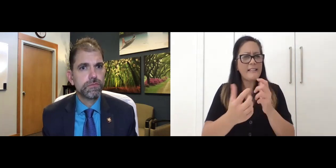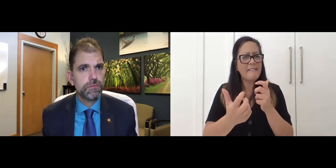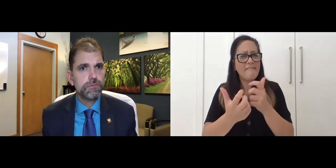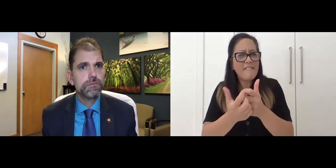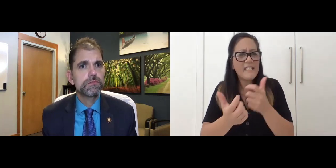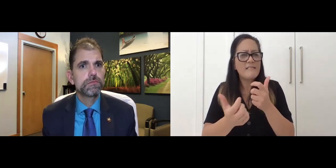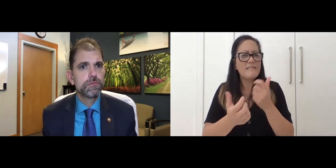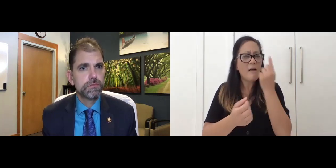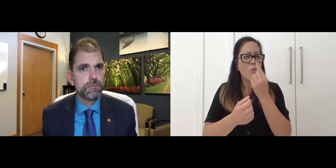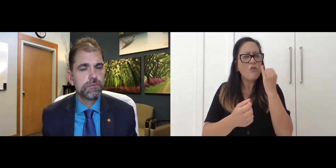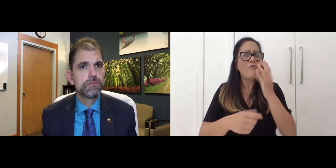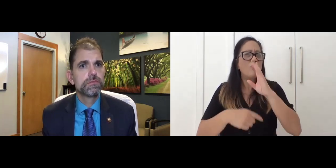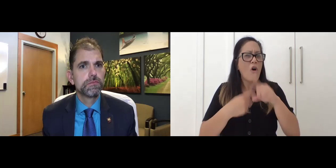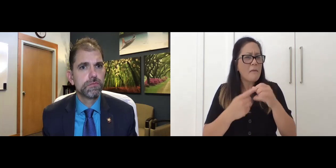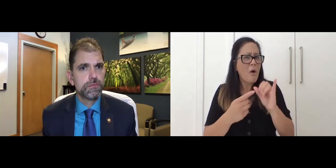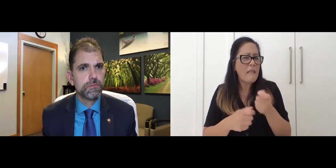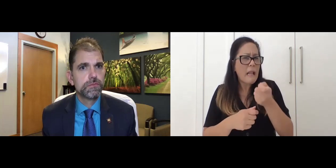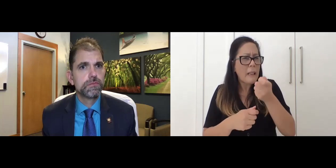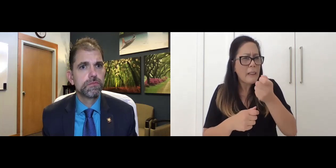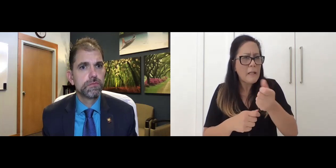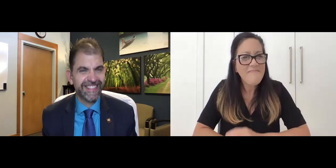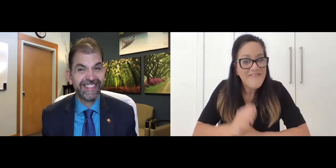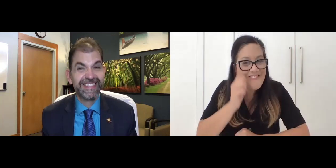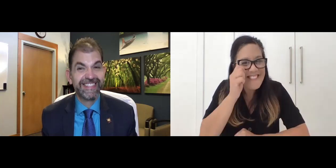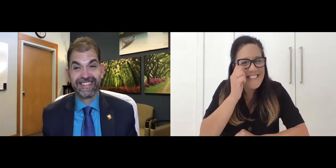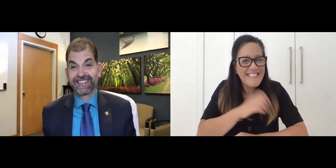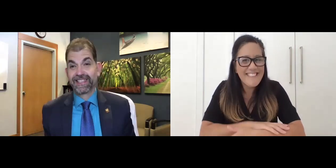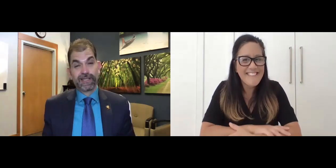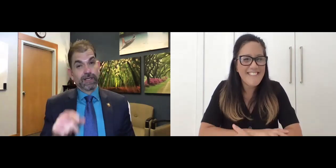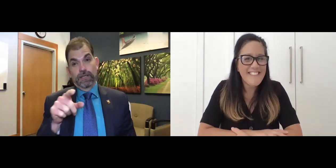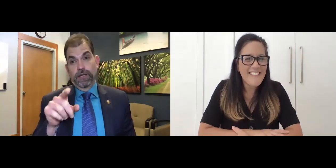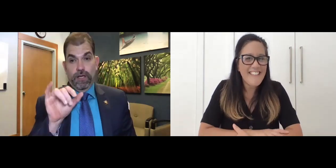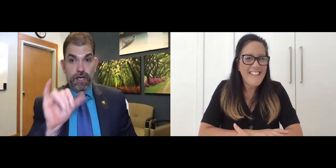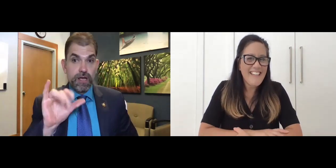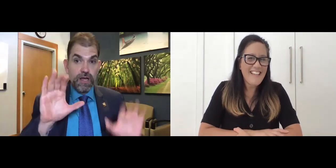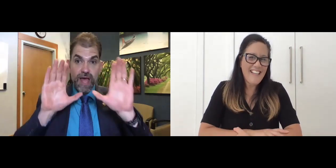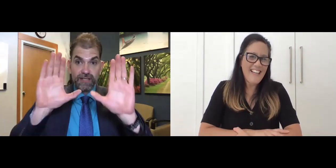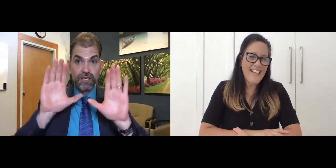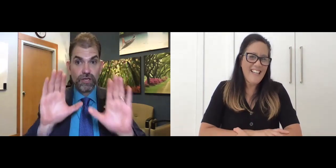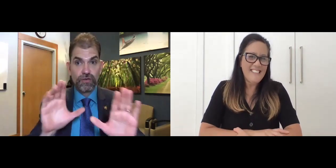Or a sense of belonging, fitting in? Would you talk about that a little bit please?